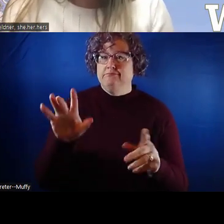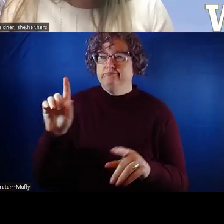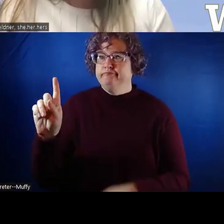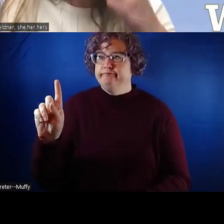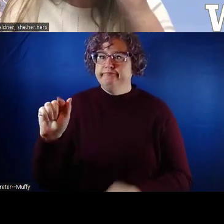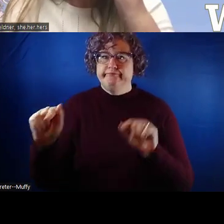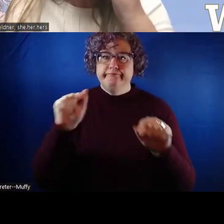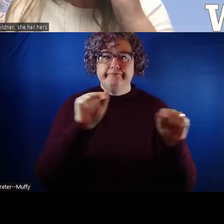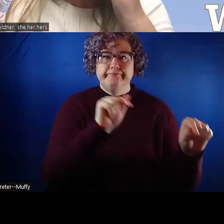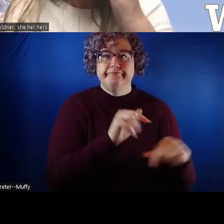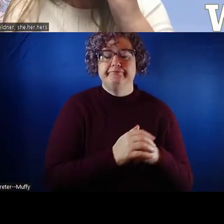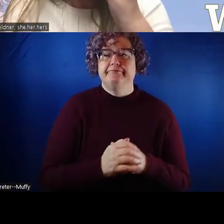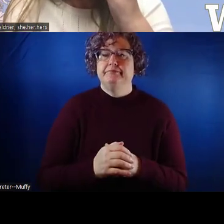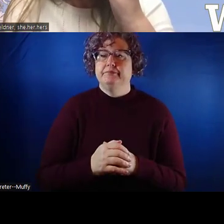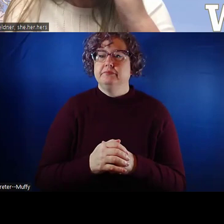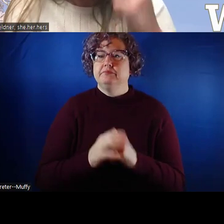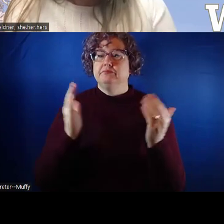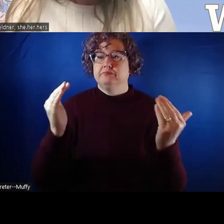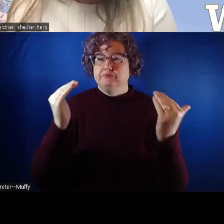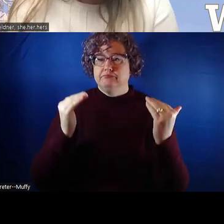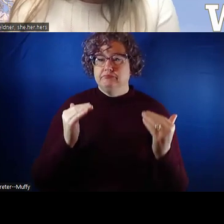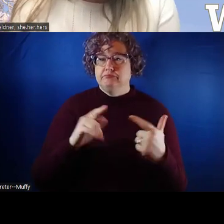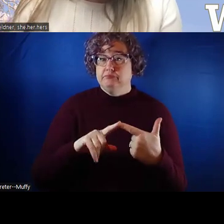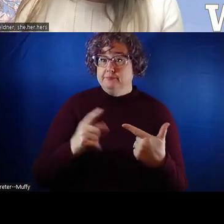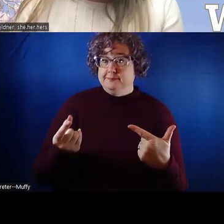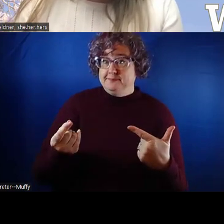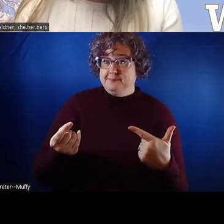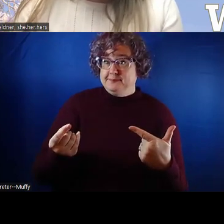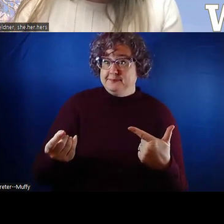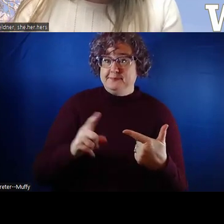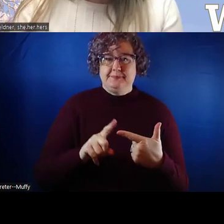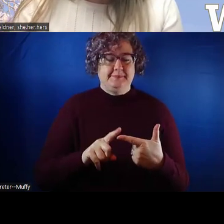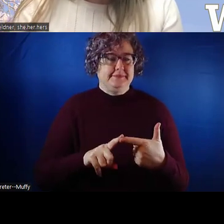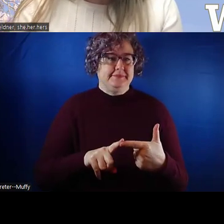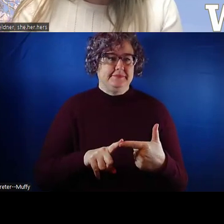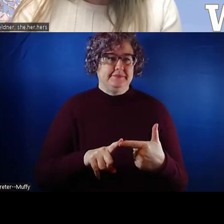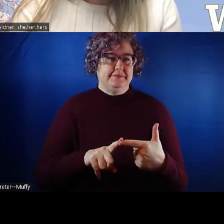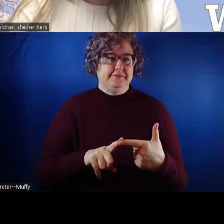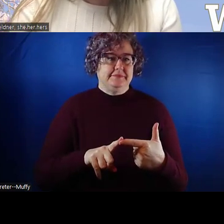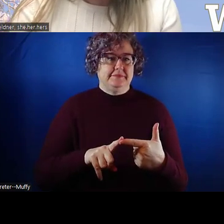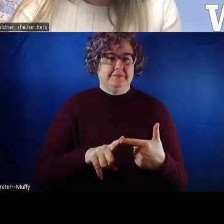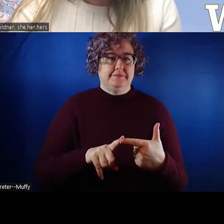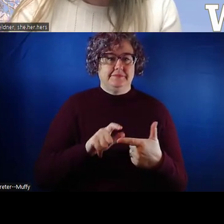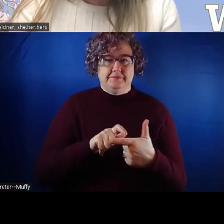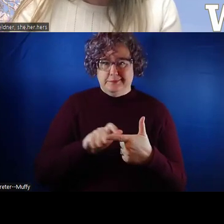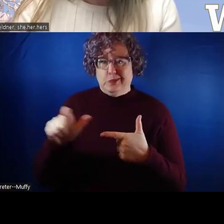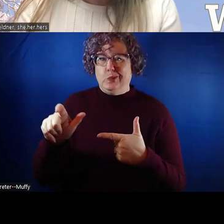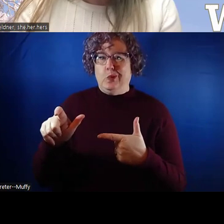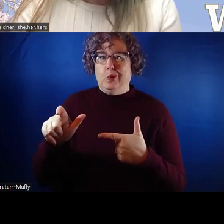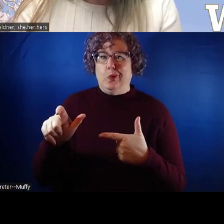So the next thing I did was to put a call across those facilities